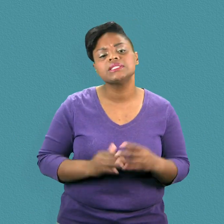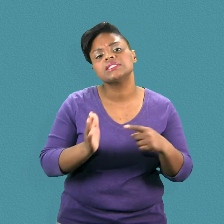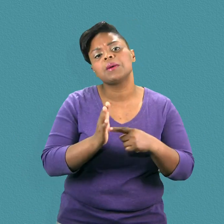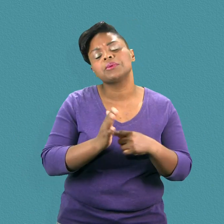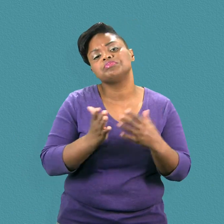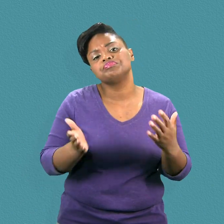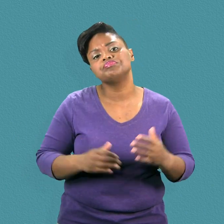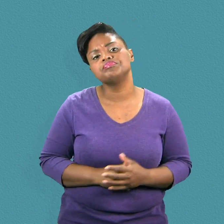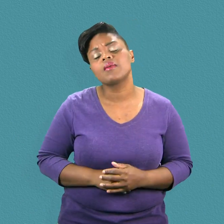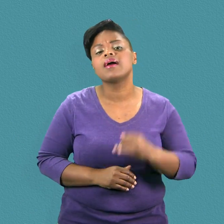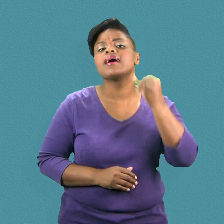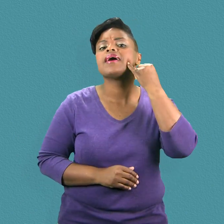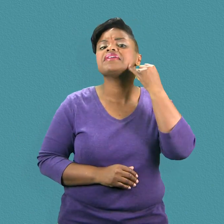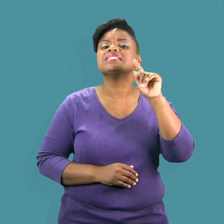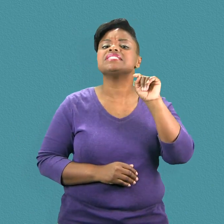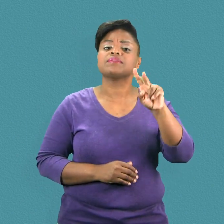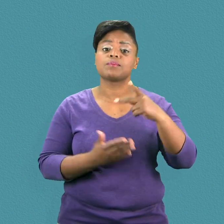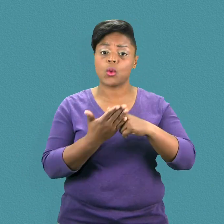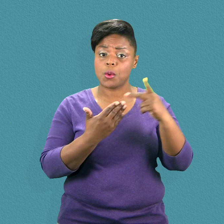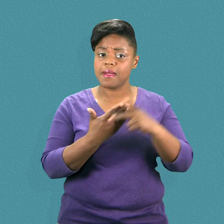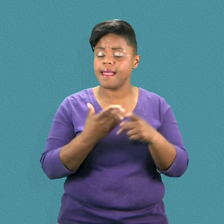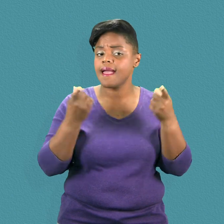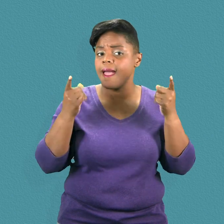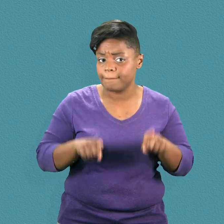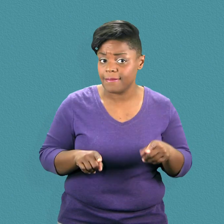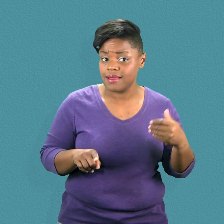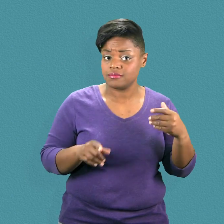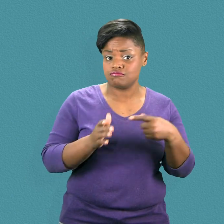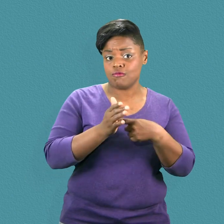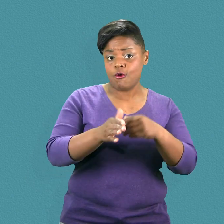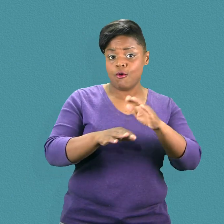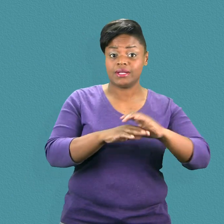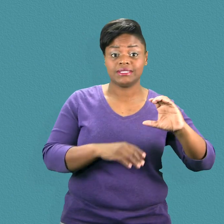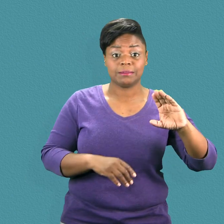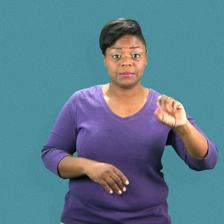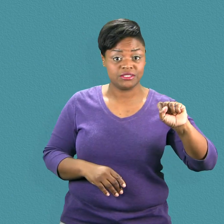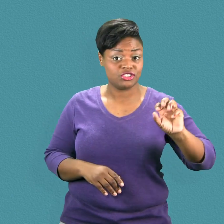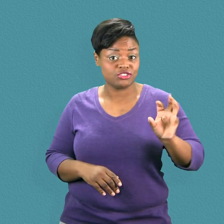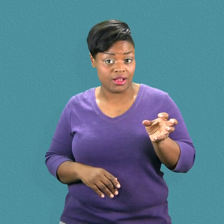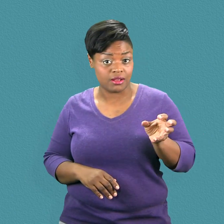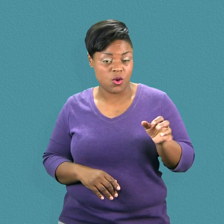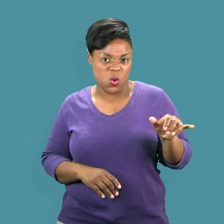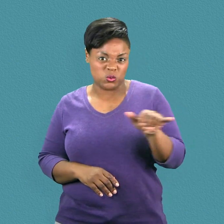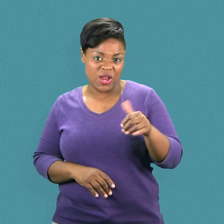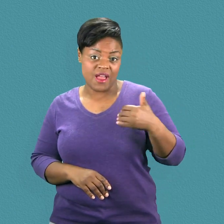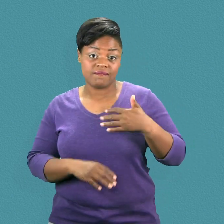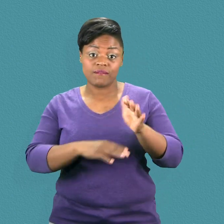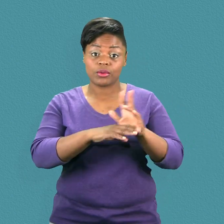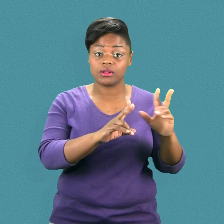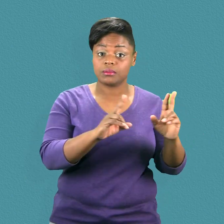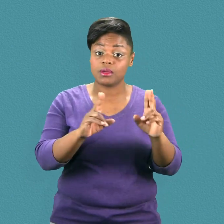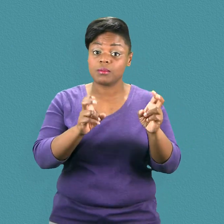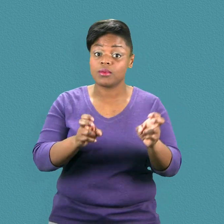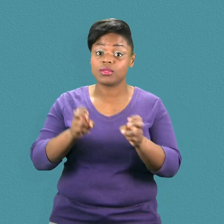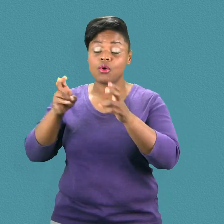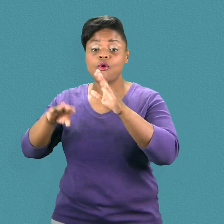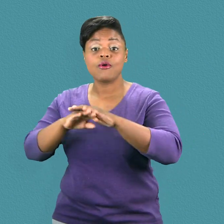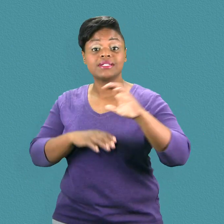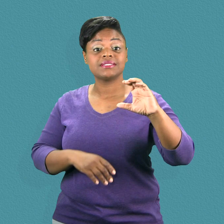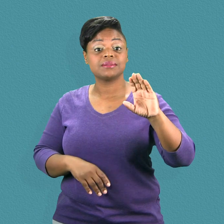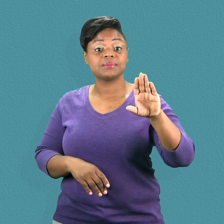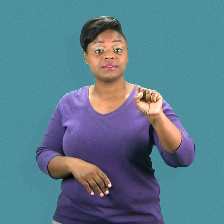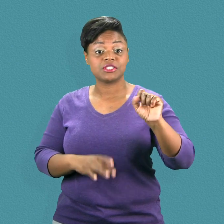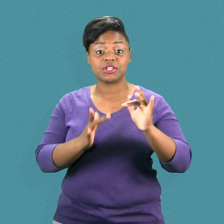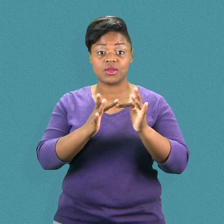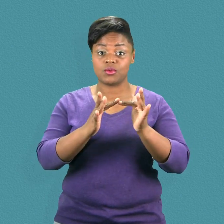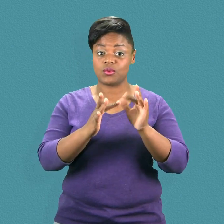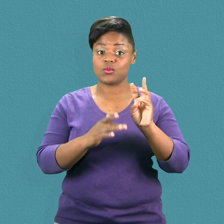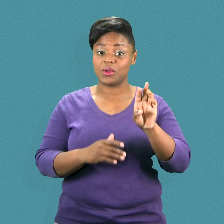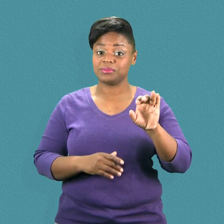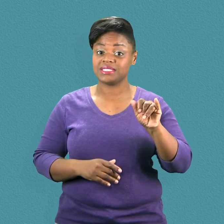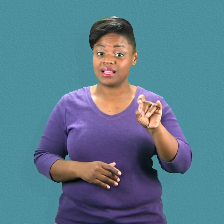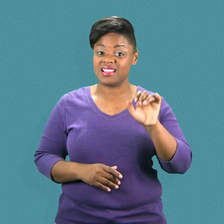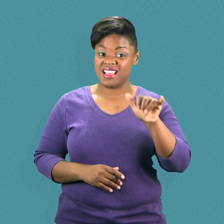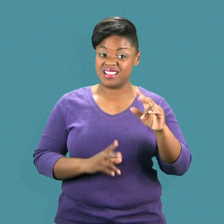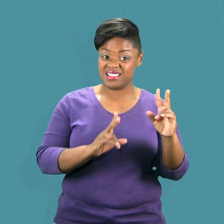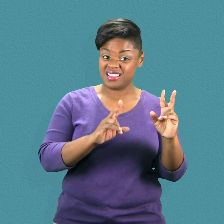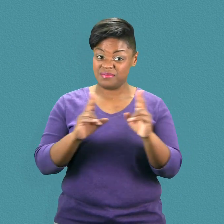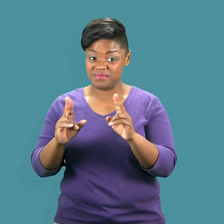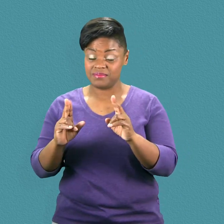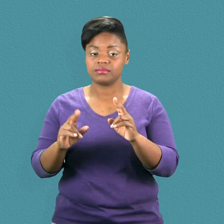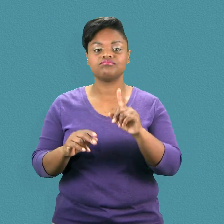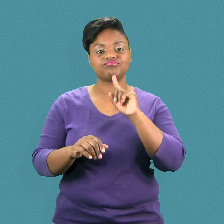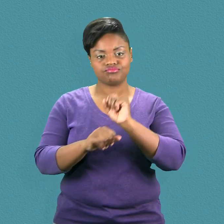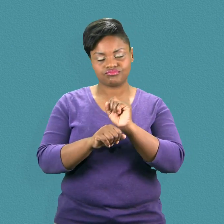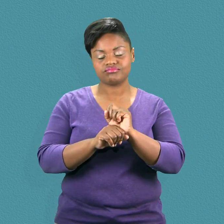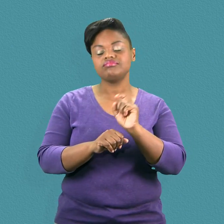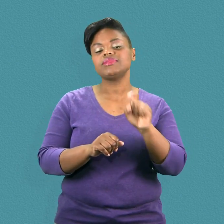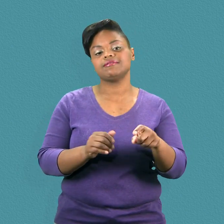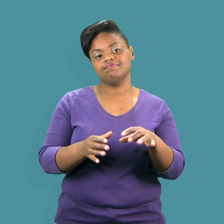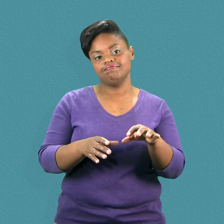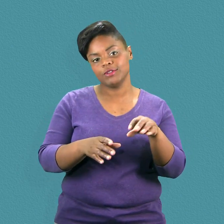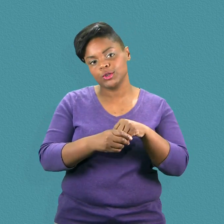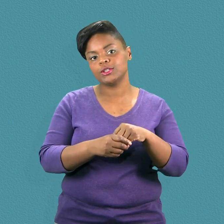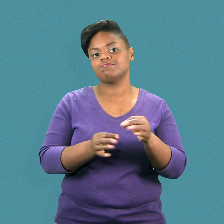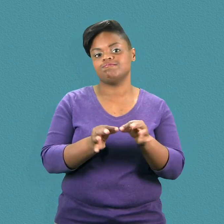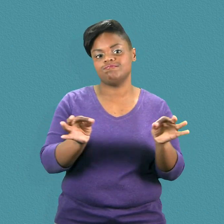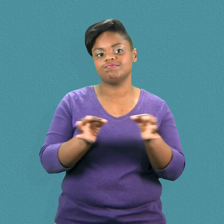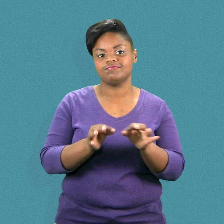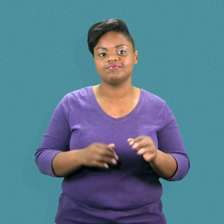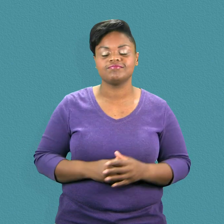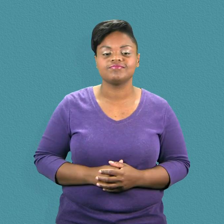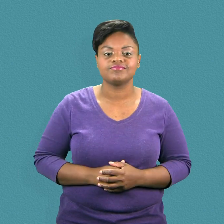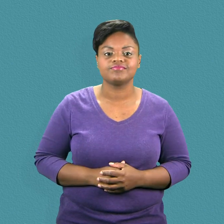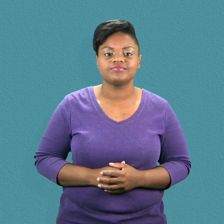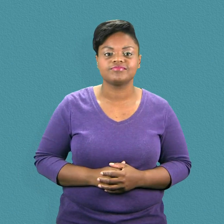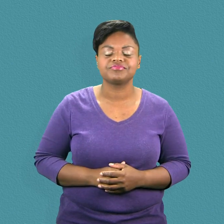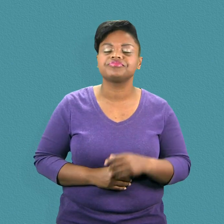For example, a video clip from a program shown on CBS must be captioned if posted on the CBS website.